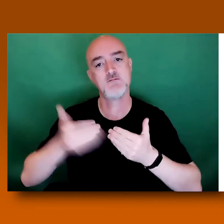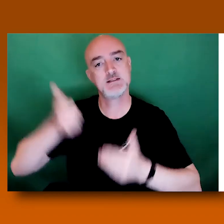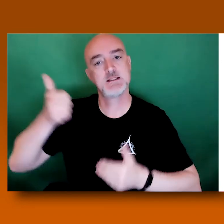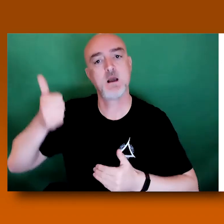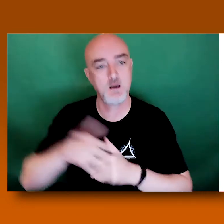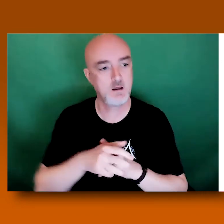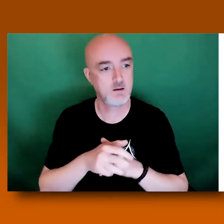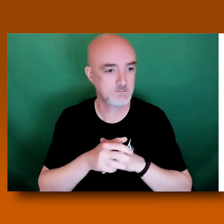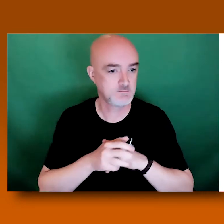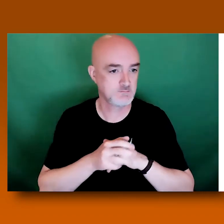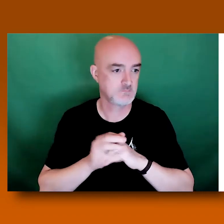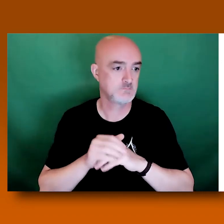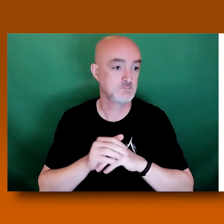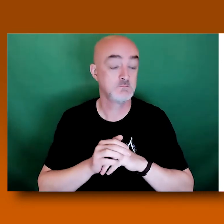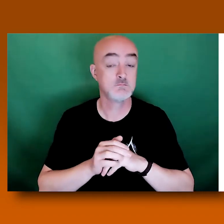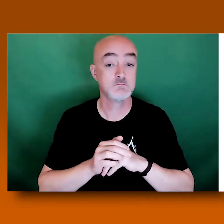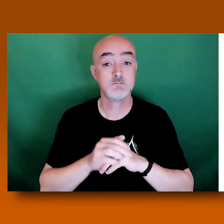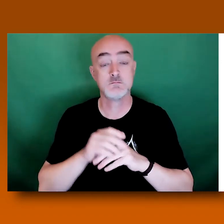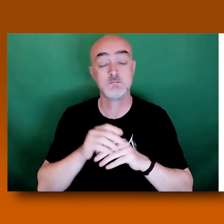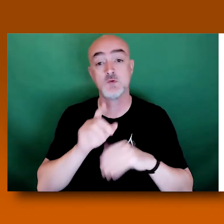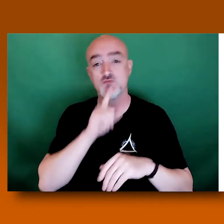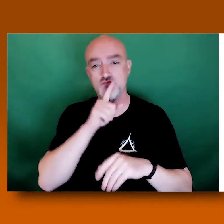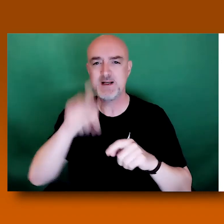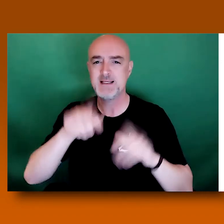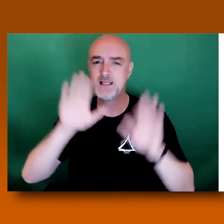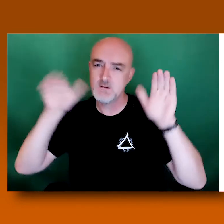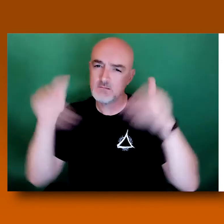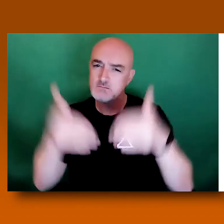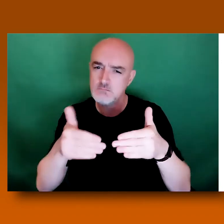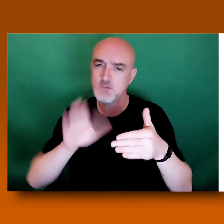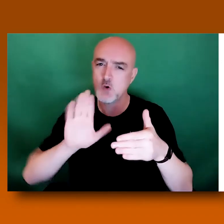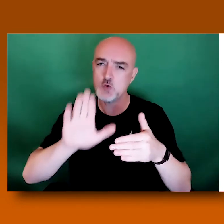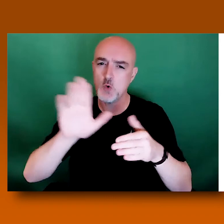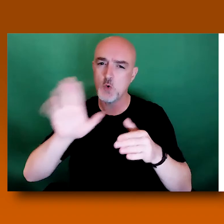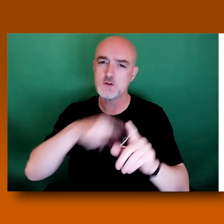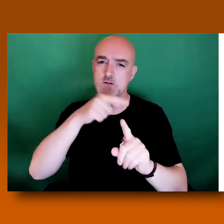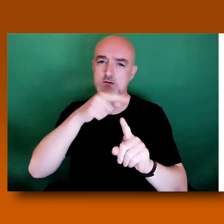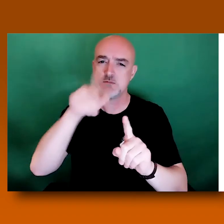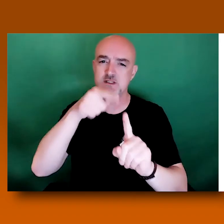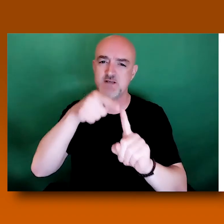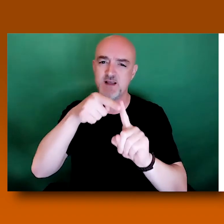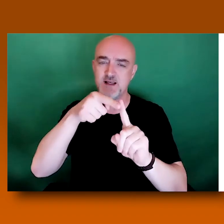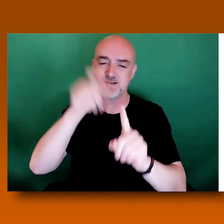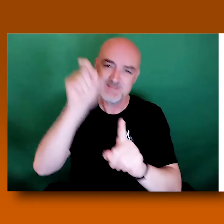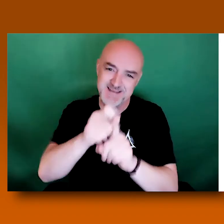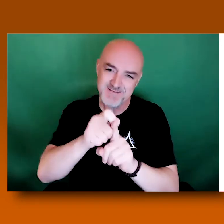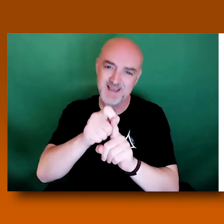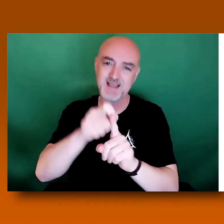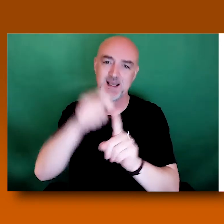So, when we think about this, let's make the reviewer's job easier, and here's some categories about ways